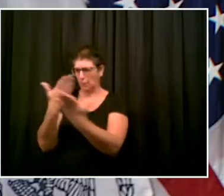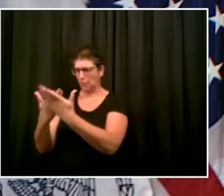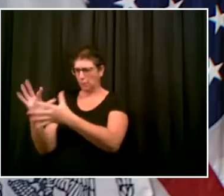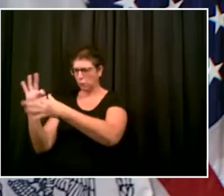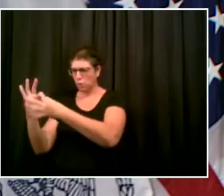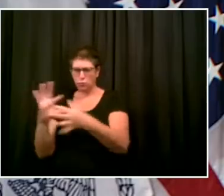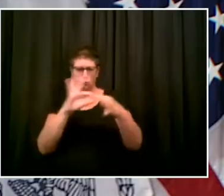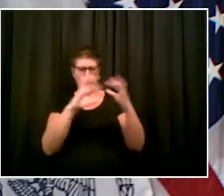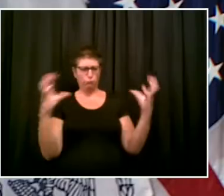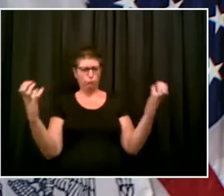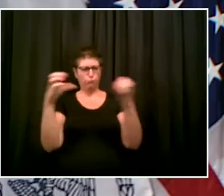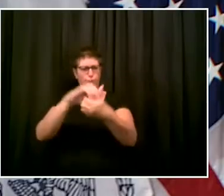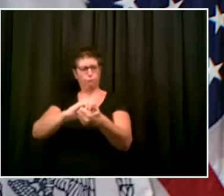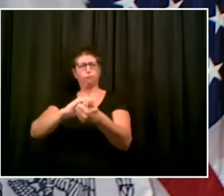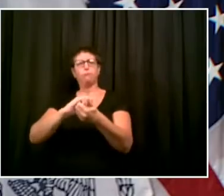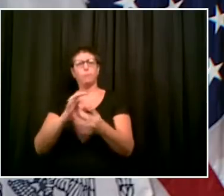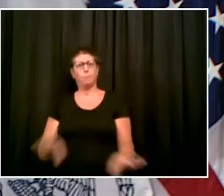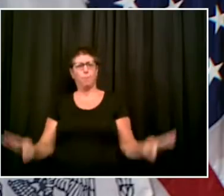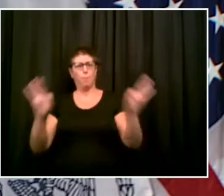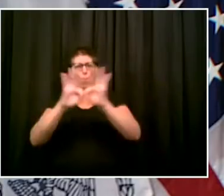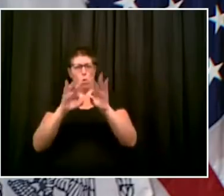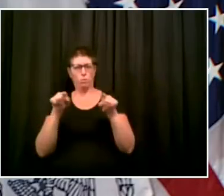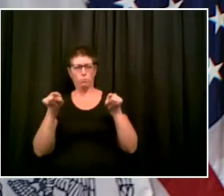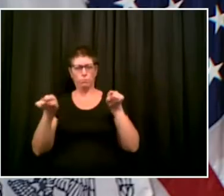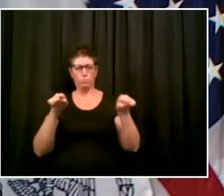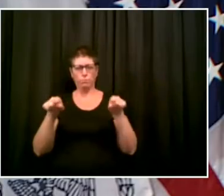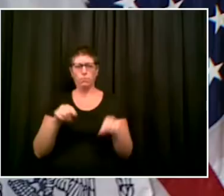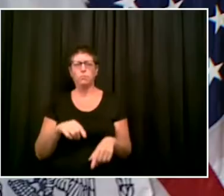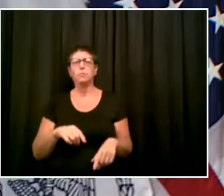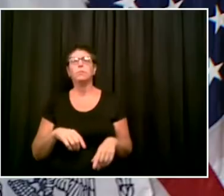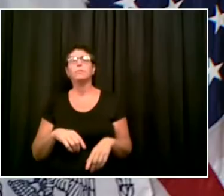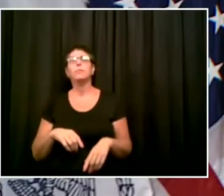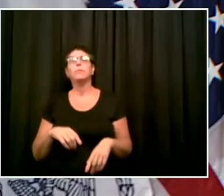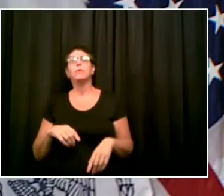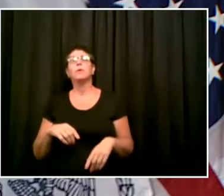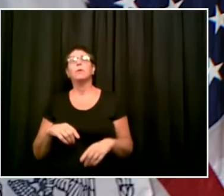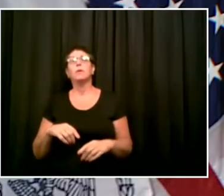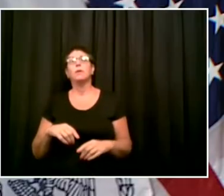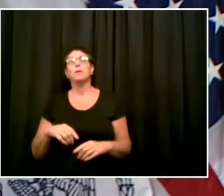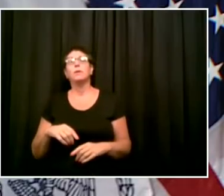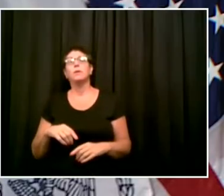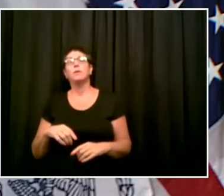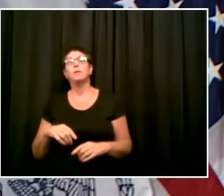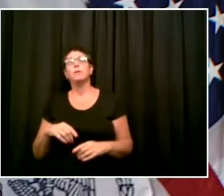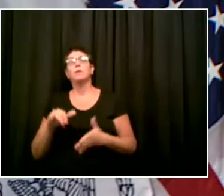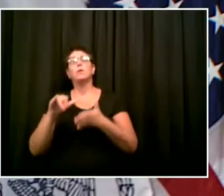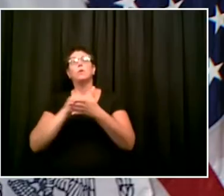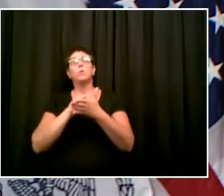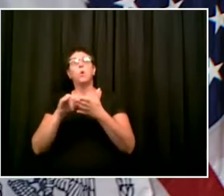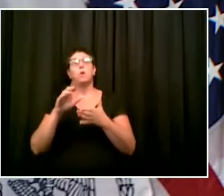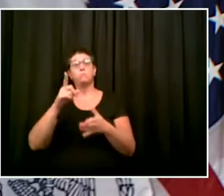ROTHUGHOUT BEEN SHOWING THAT THESE TWO CRUCIAL, CRUCIAL IMPERATIVES CAN BE ACTED O N